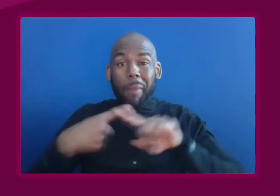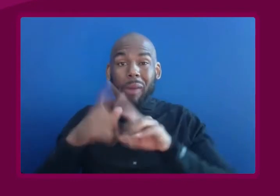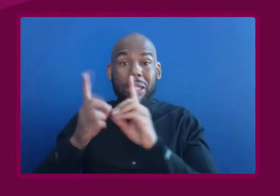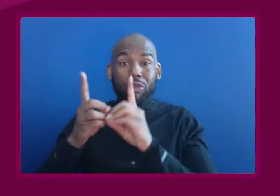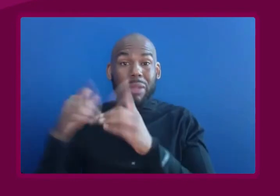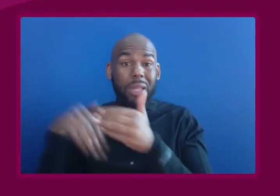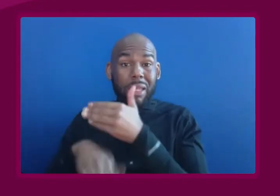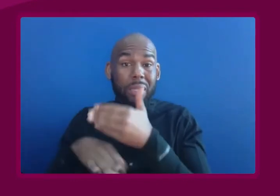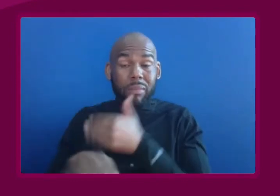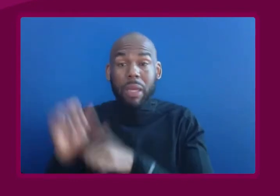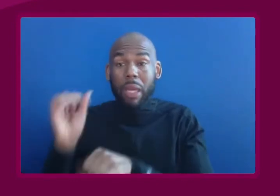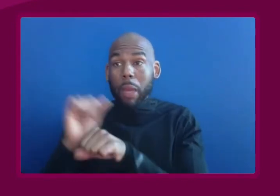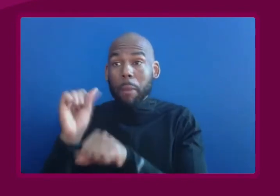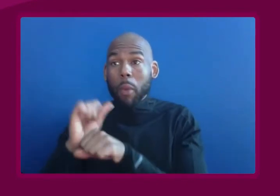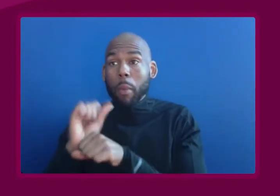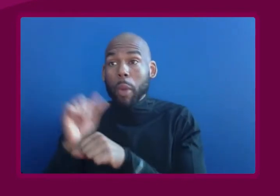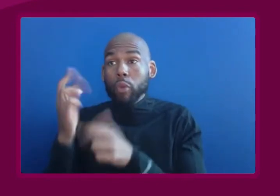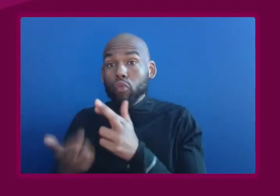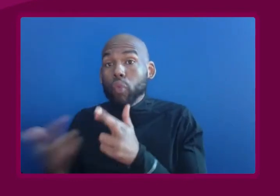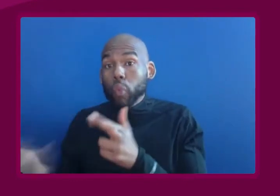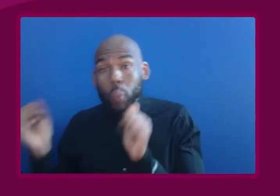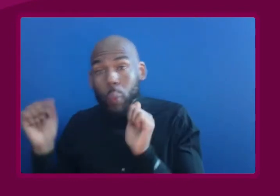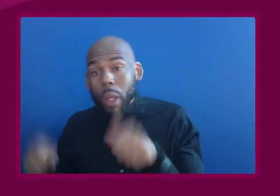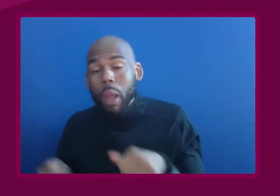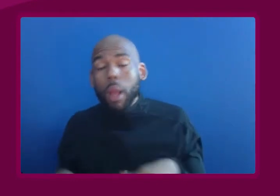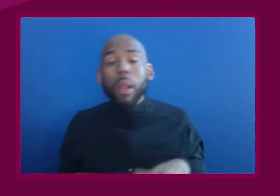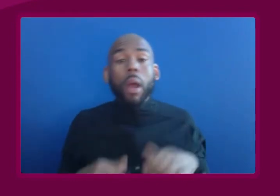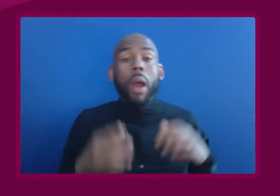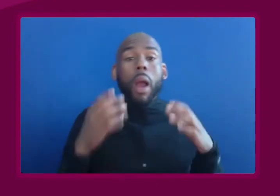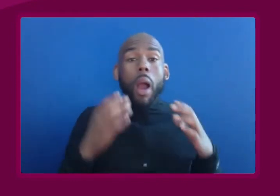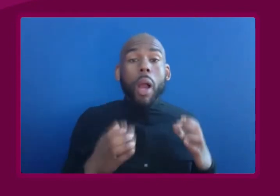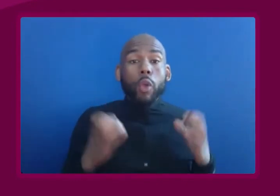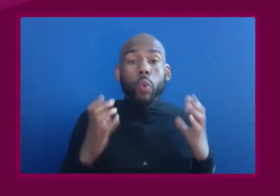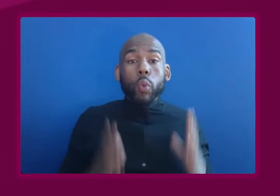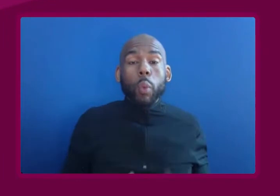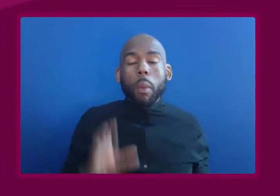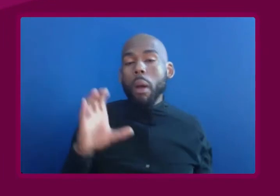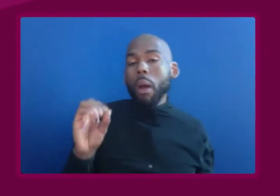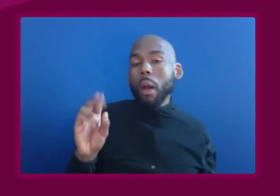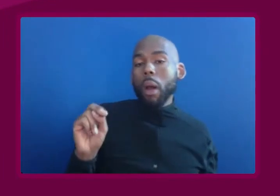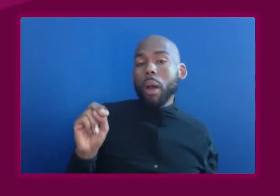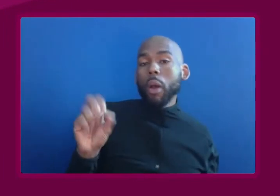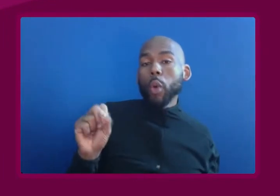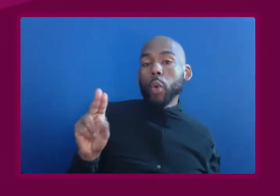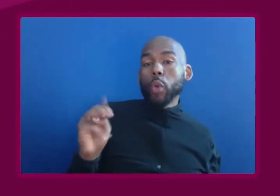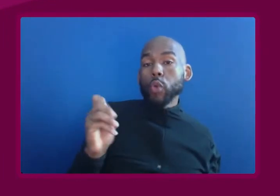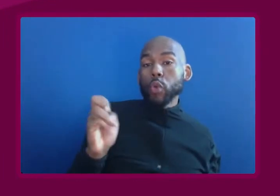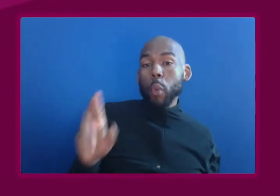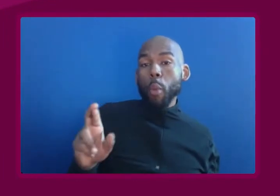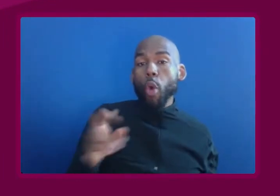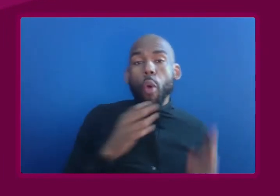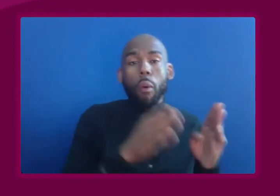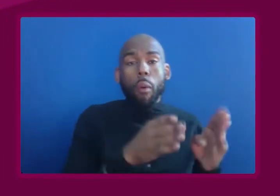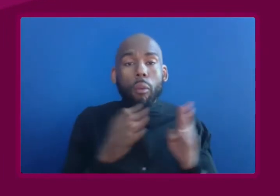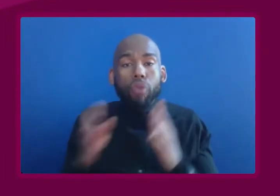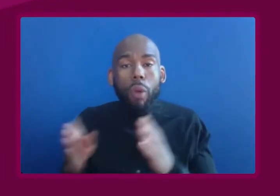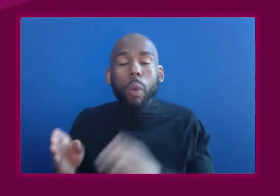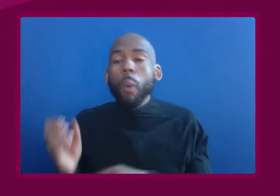And that can be from employee resources to consumer channel, to what's the best way to